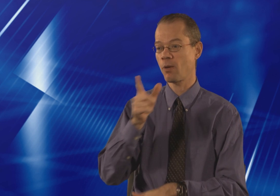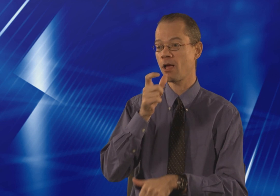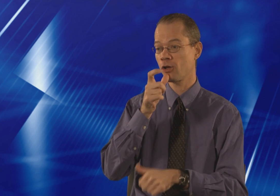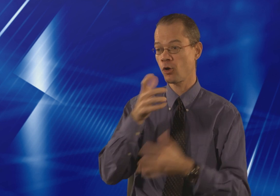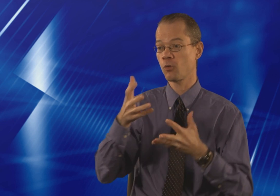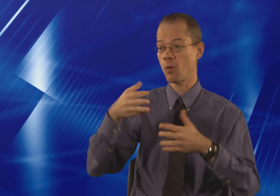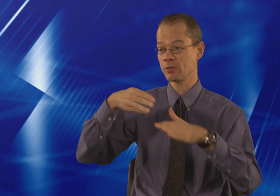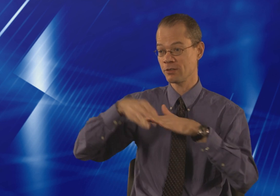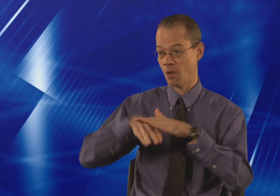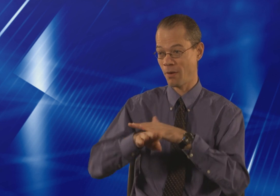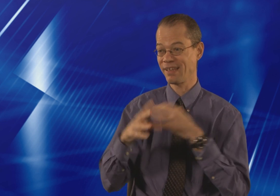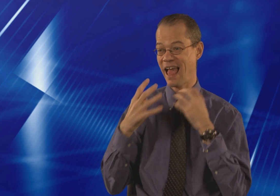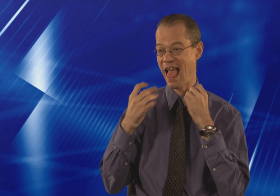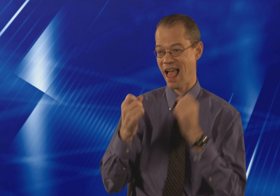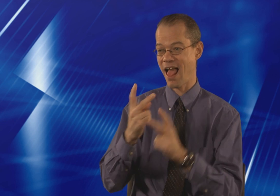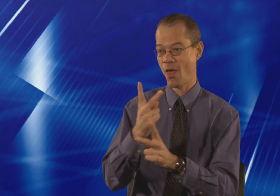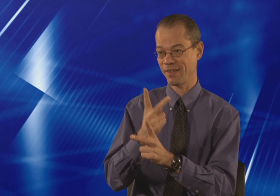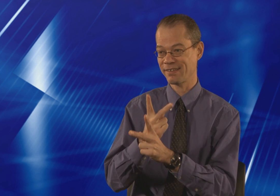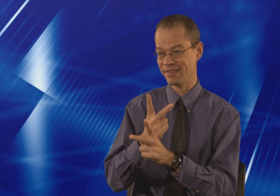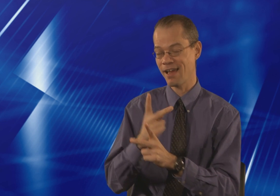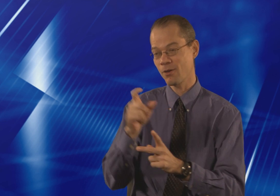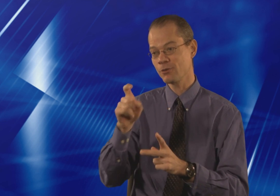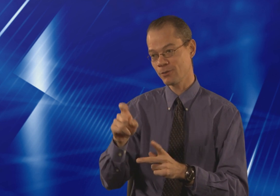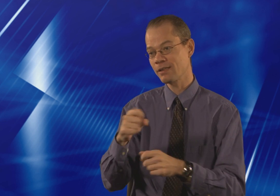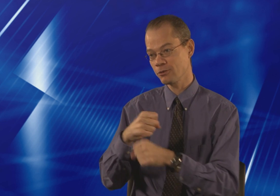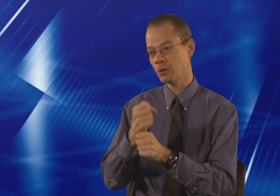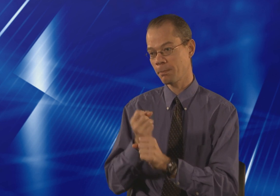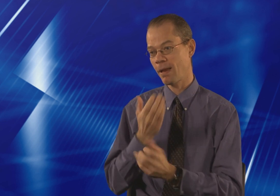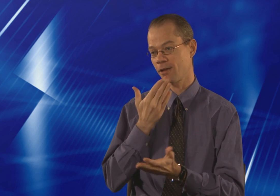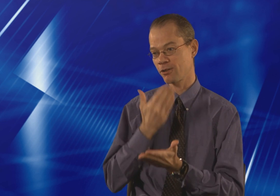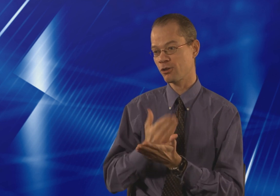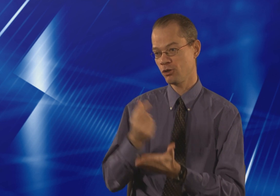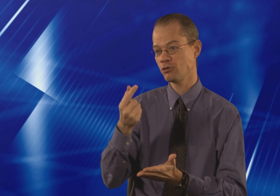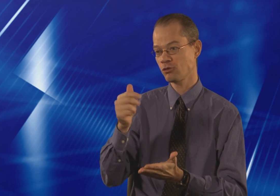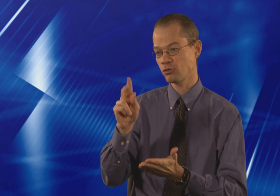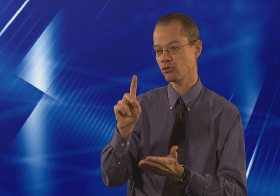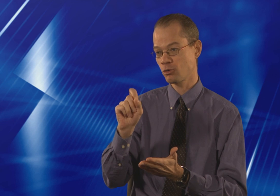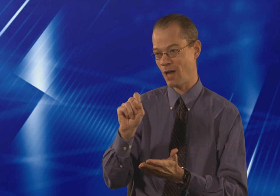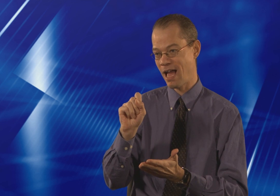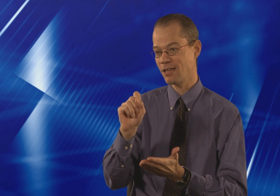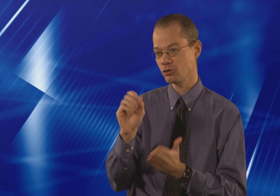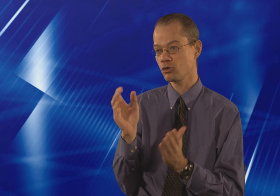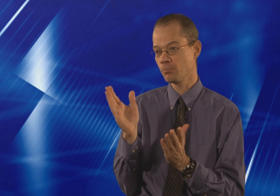Anyone who gets into the healthcare field needs to make good grades.